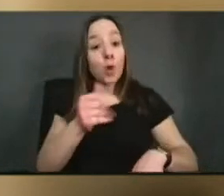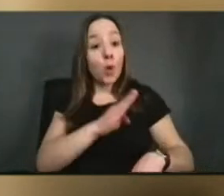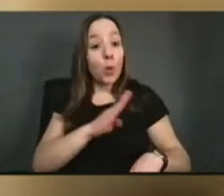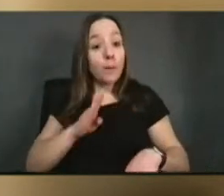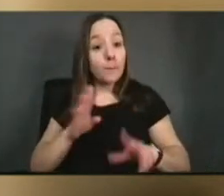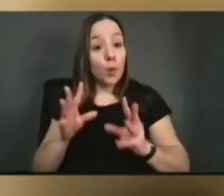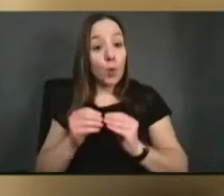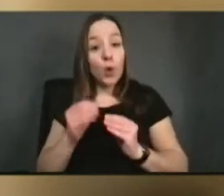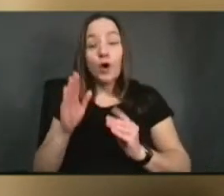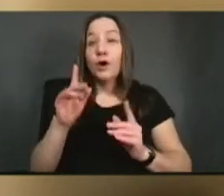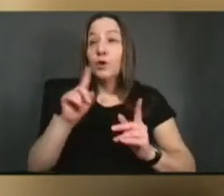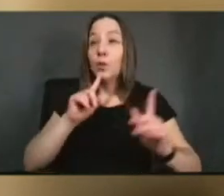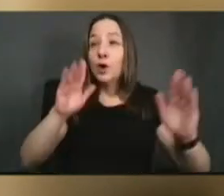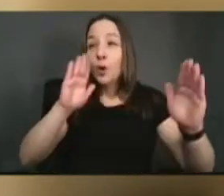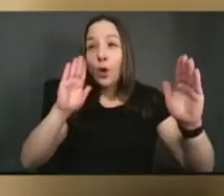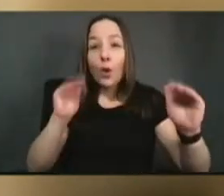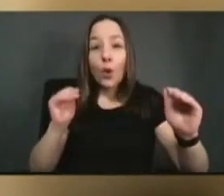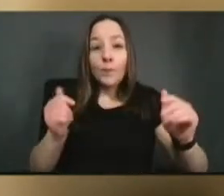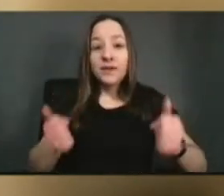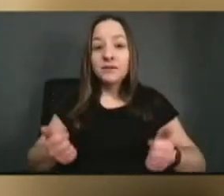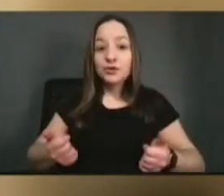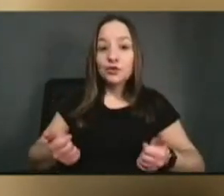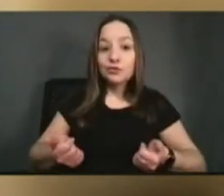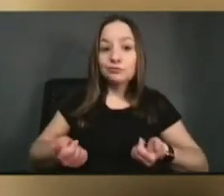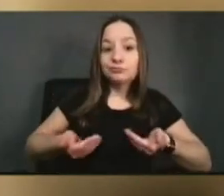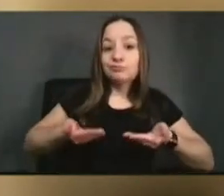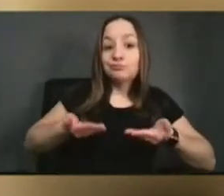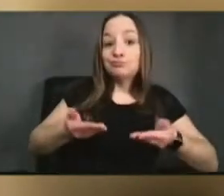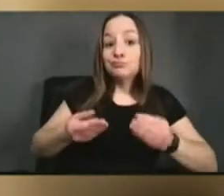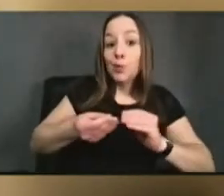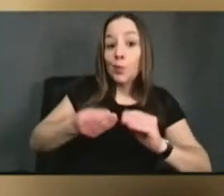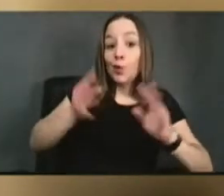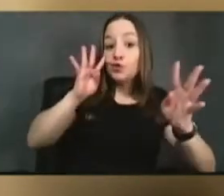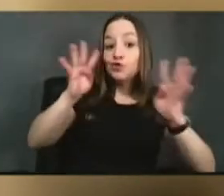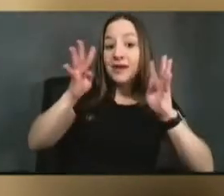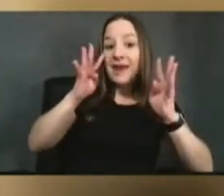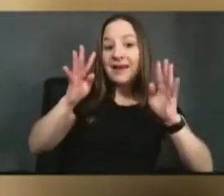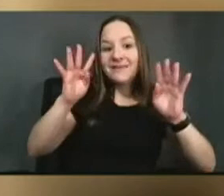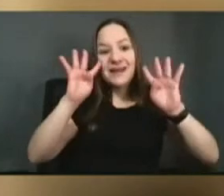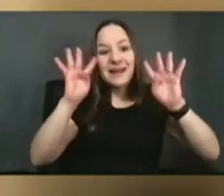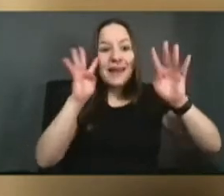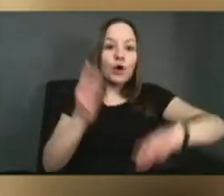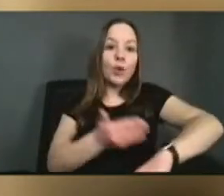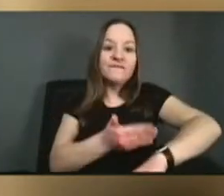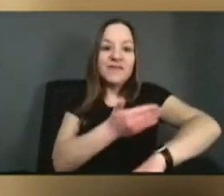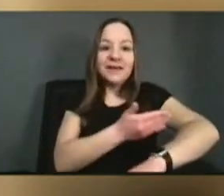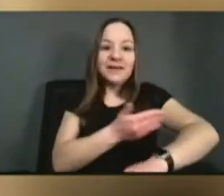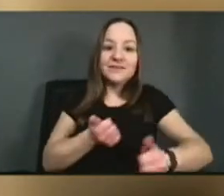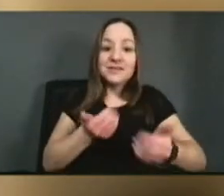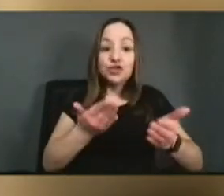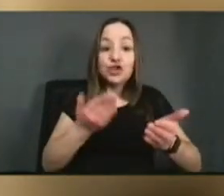think tomorrow at the board we are looking to bring forward